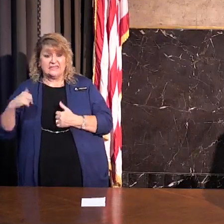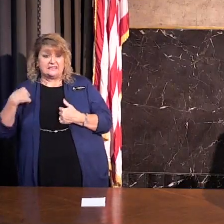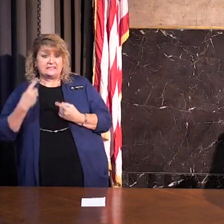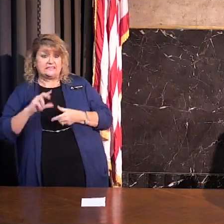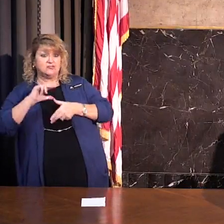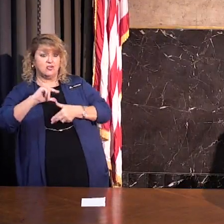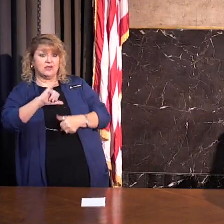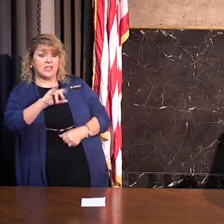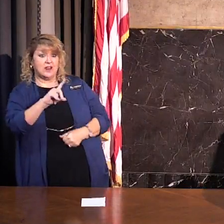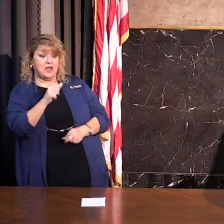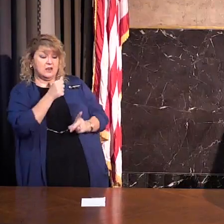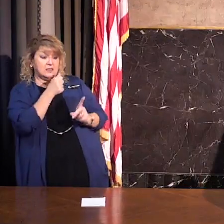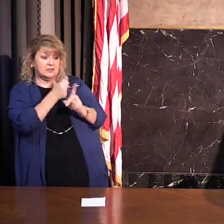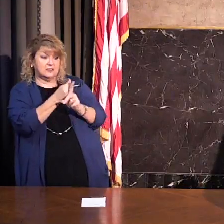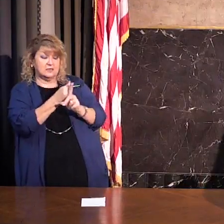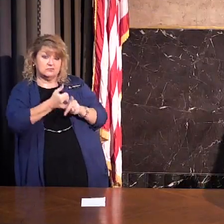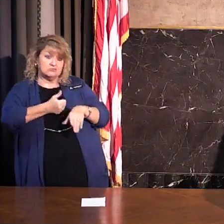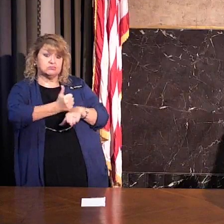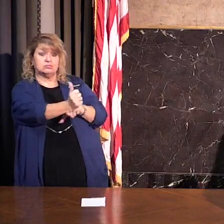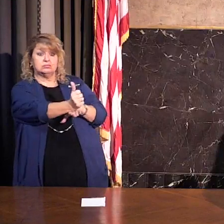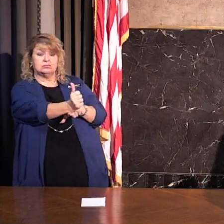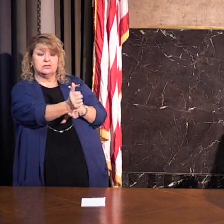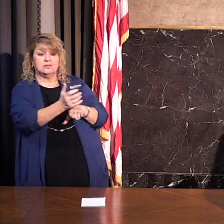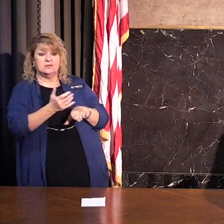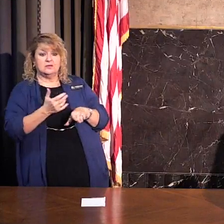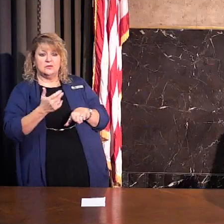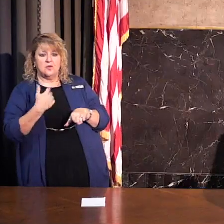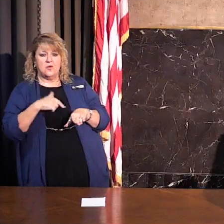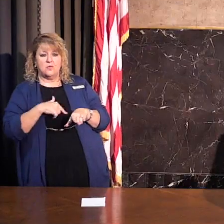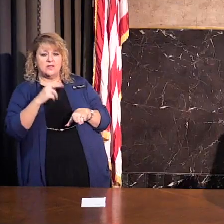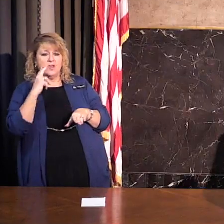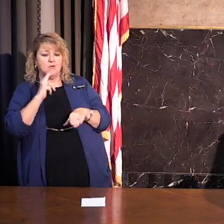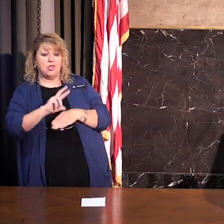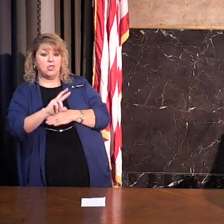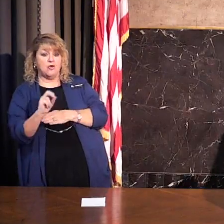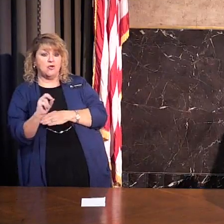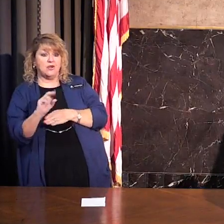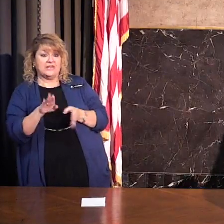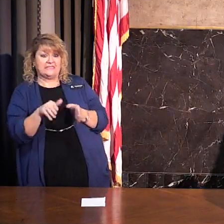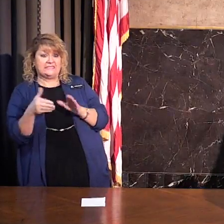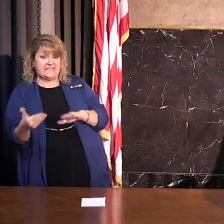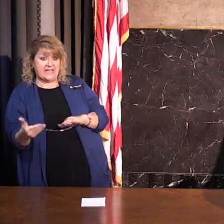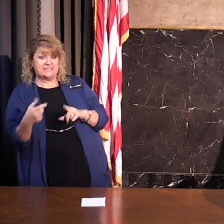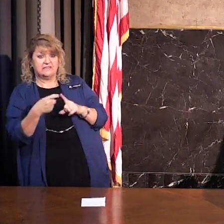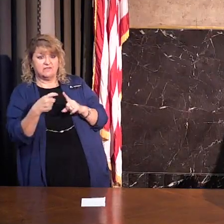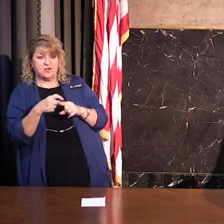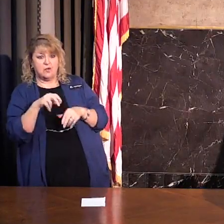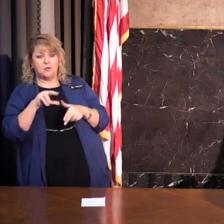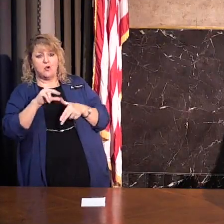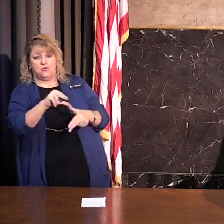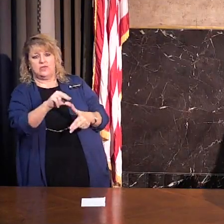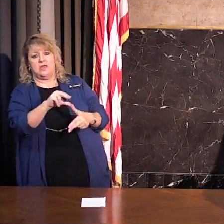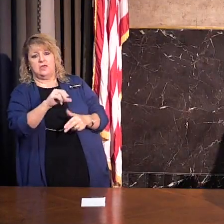landfall, you know, we from the corners across the state know of thirty deaths related to the